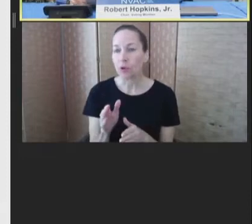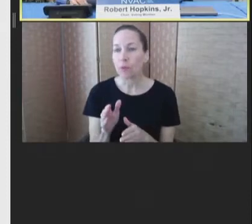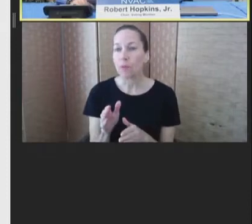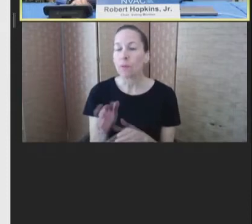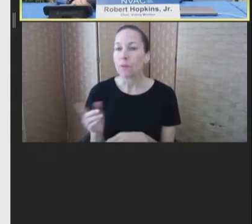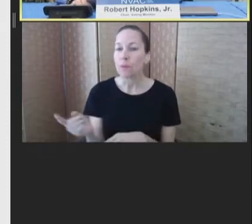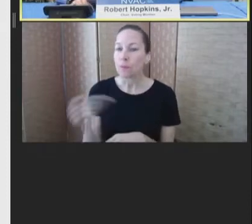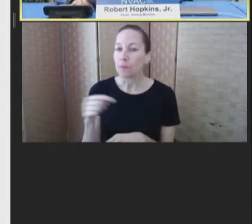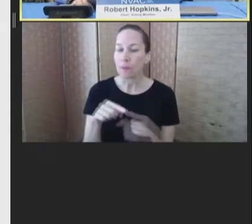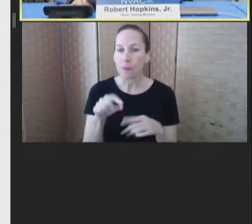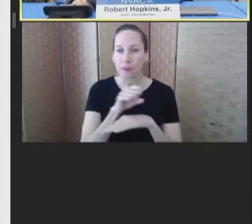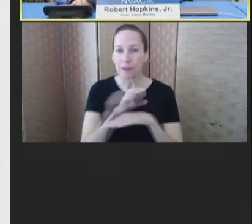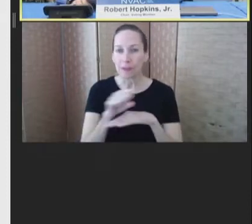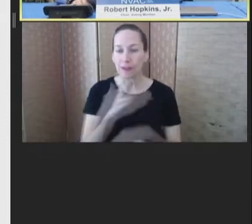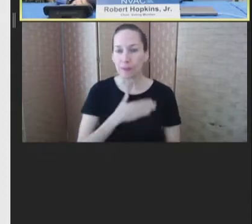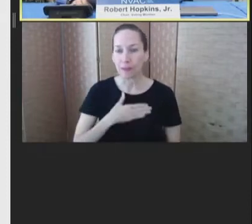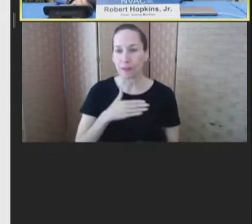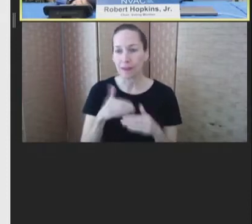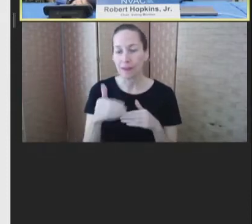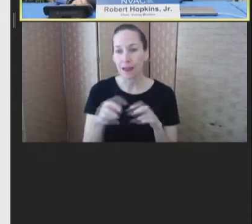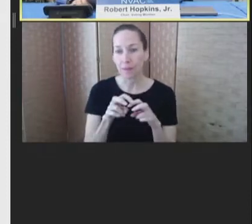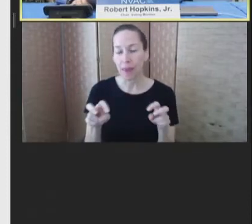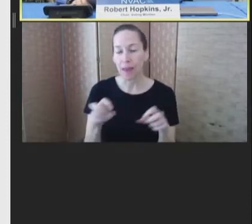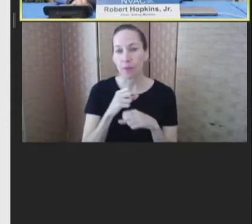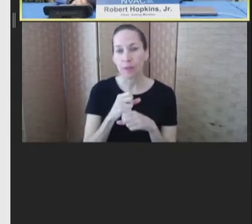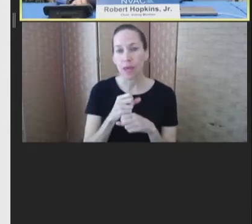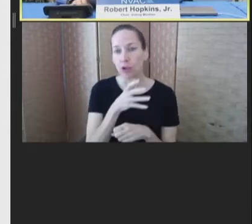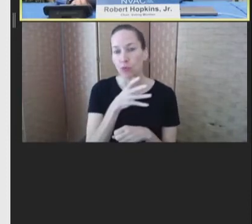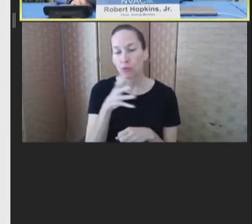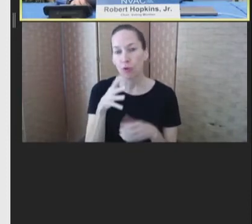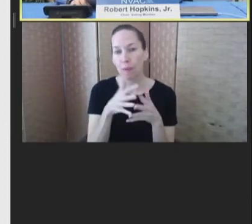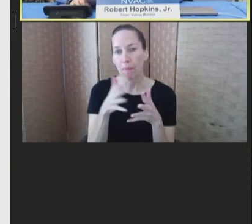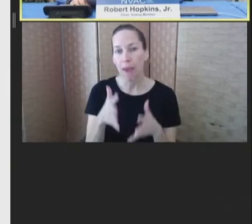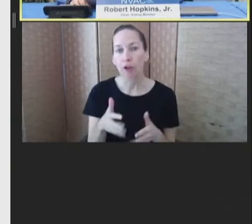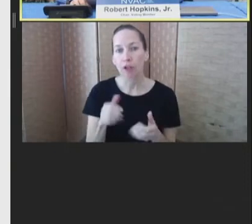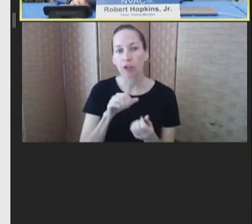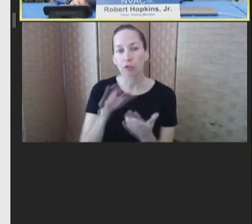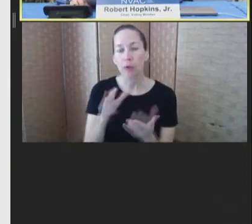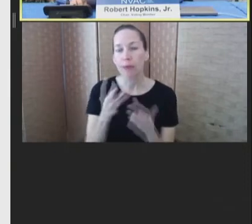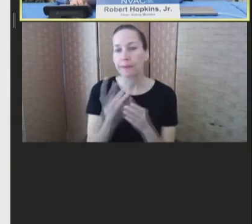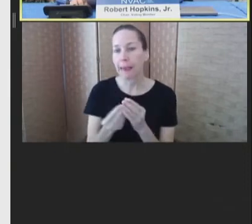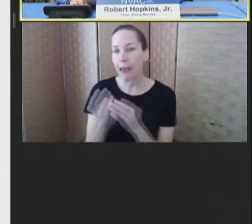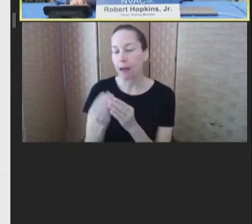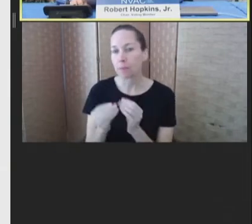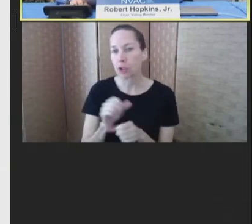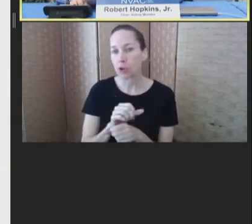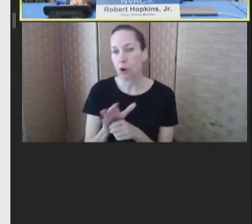Our next panel is protecting Rural Americans addressing gaps in COVID 19 vaccination coverage.